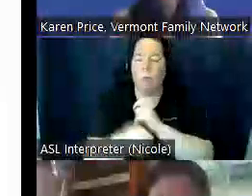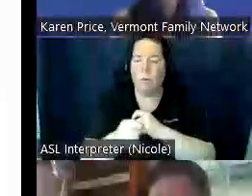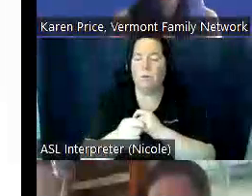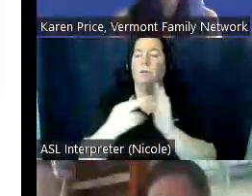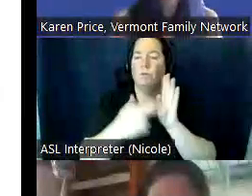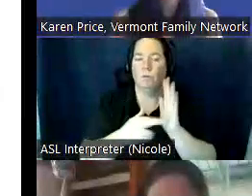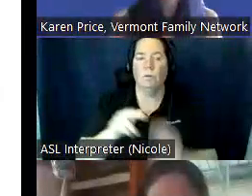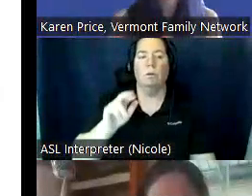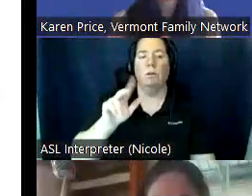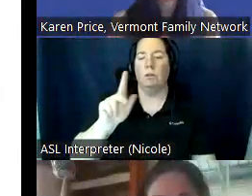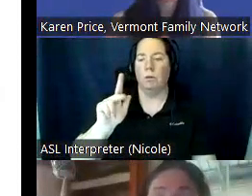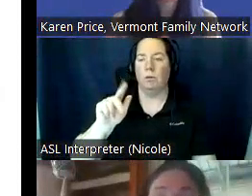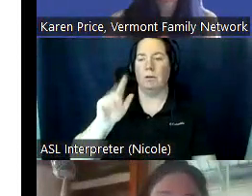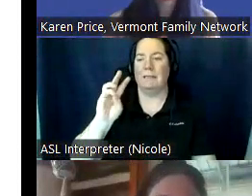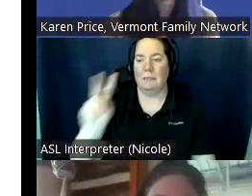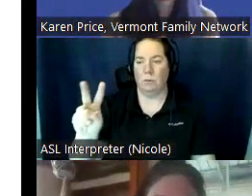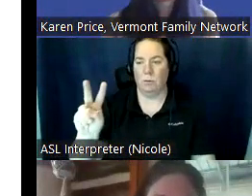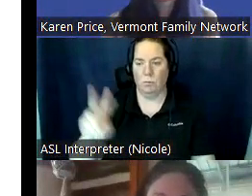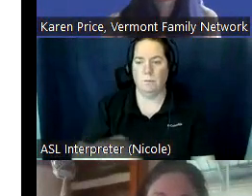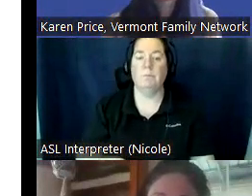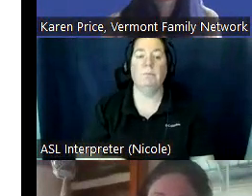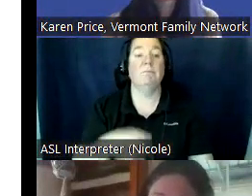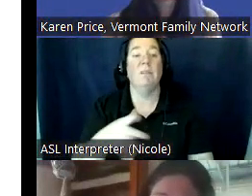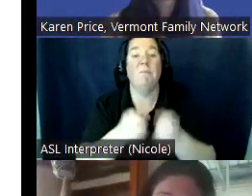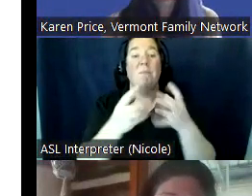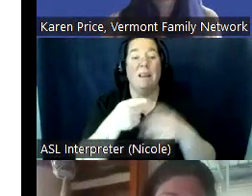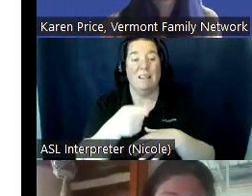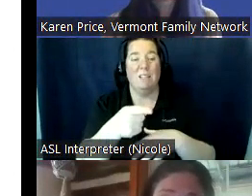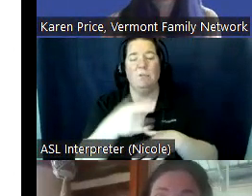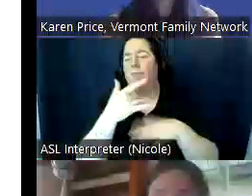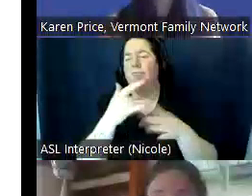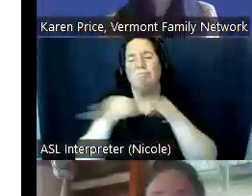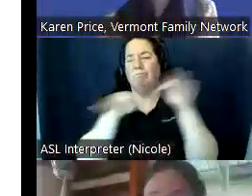to adverse effect. A lot of this resource is what we covered here in the presentation so this